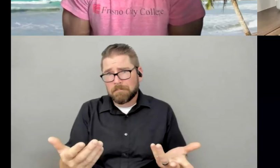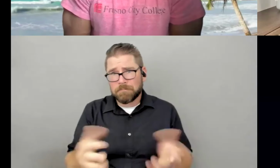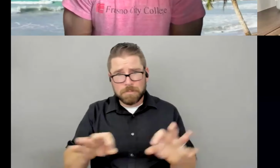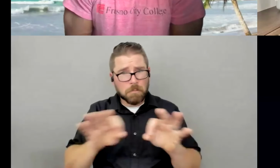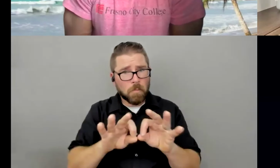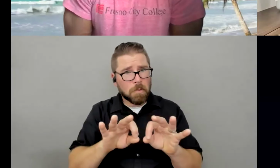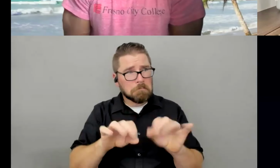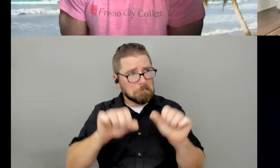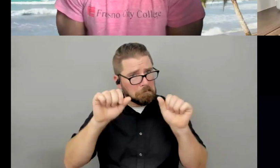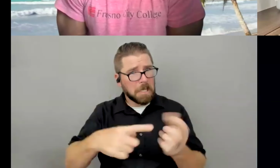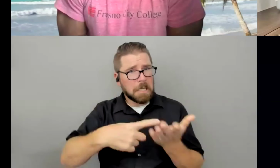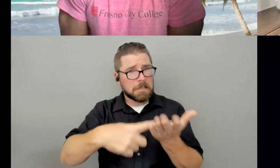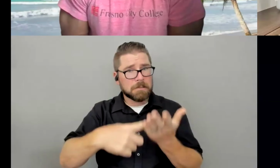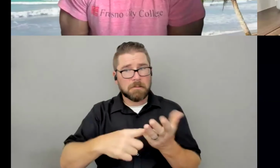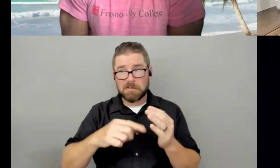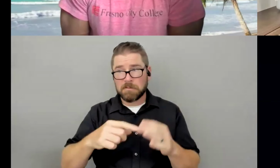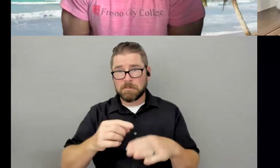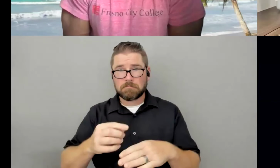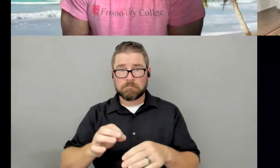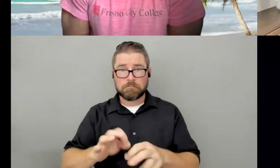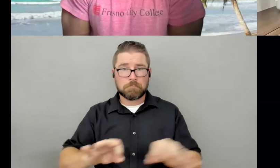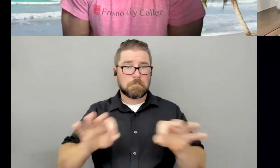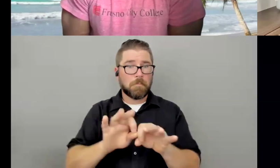our students about it and former students about Starfish use in general.